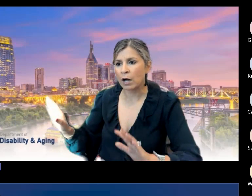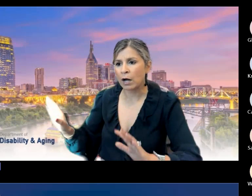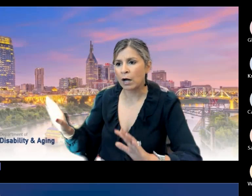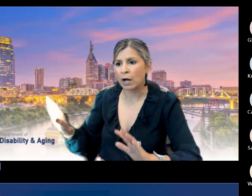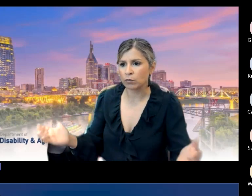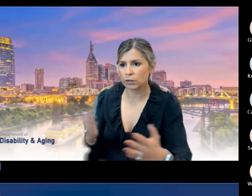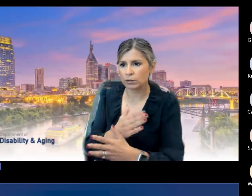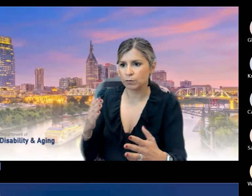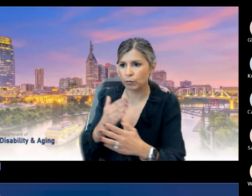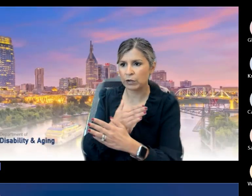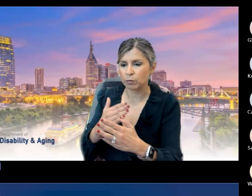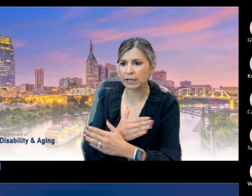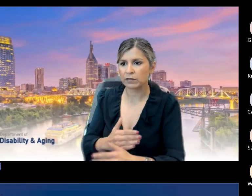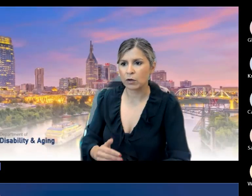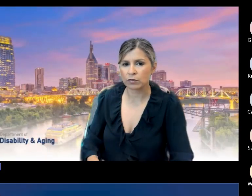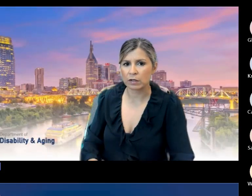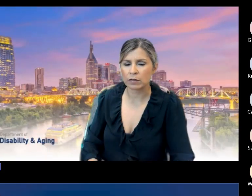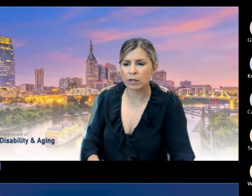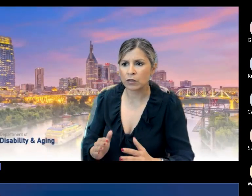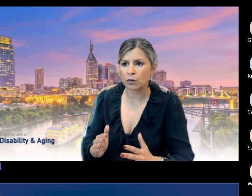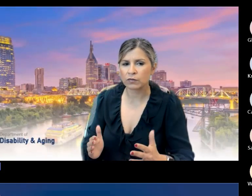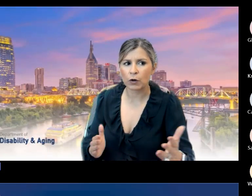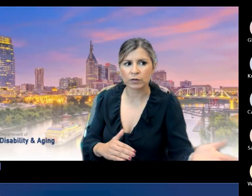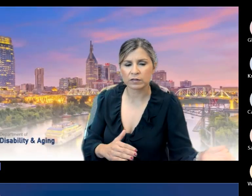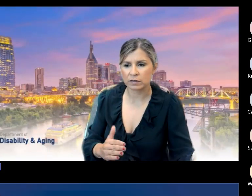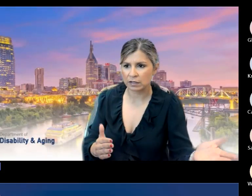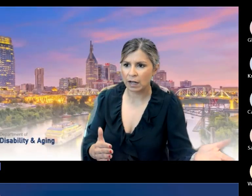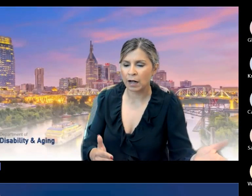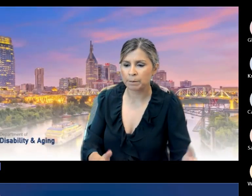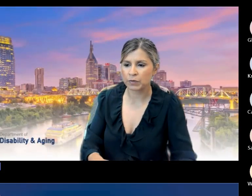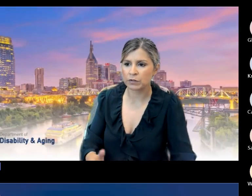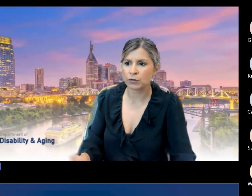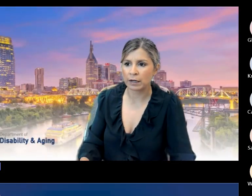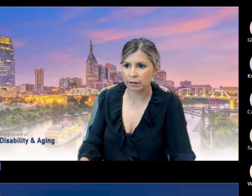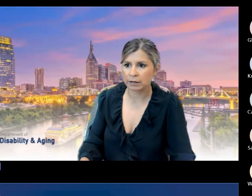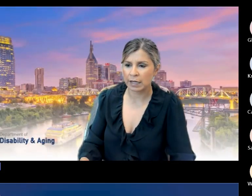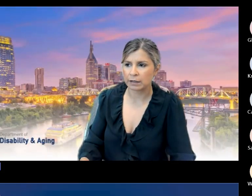We, we don't, we don't mix those, those folks do not get a family support